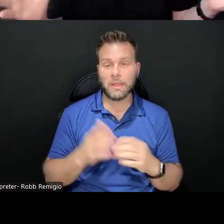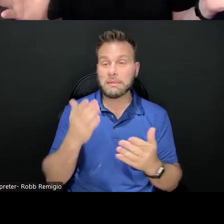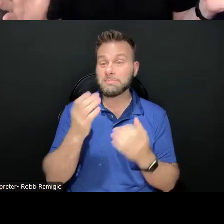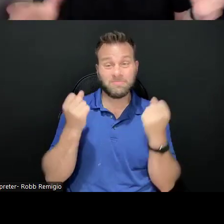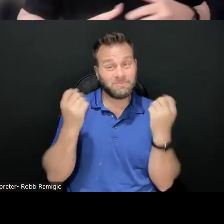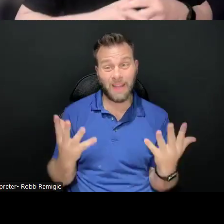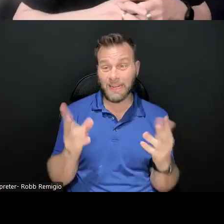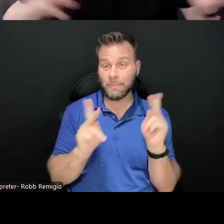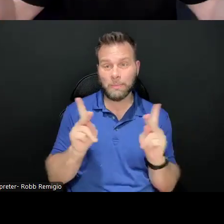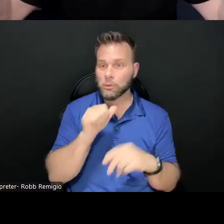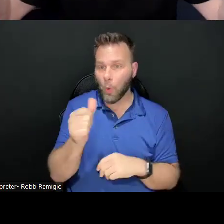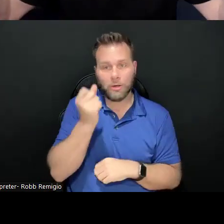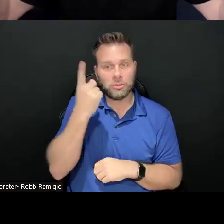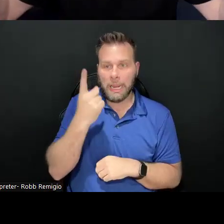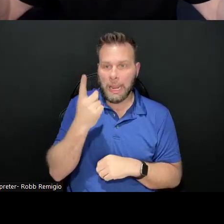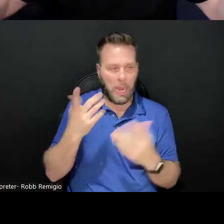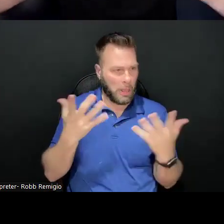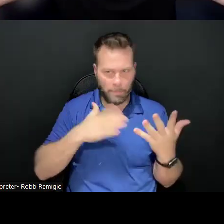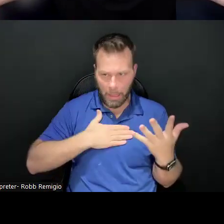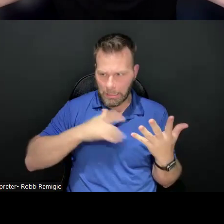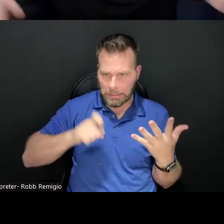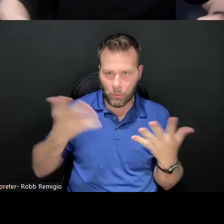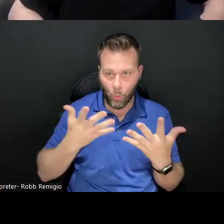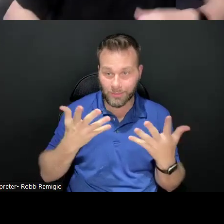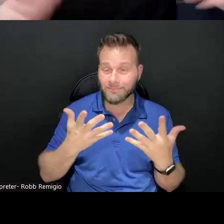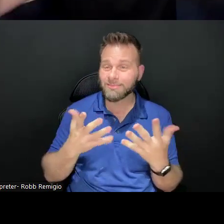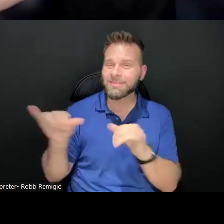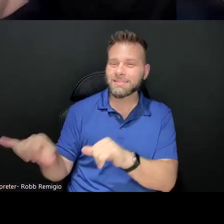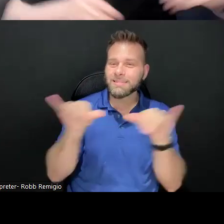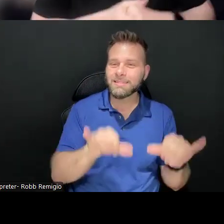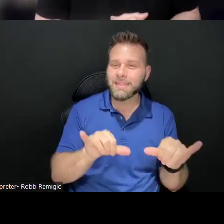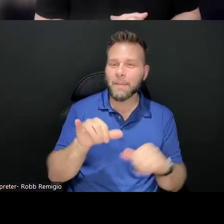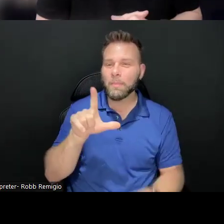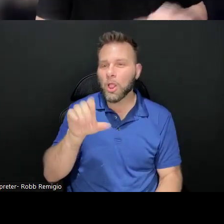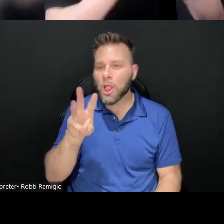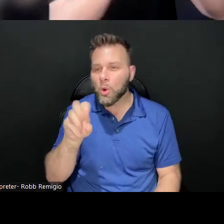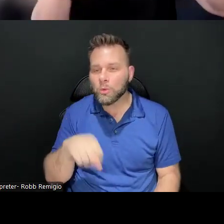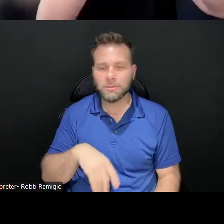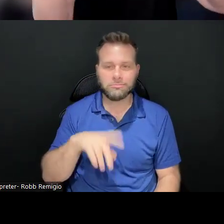This is because you don't generally walk into Home Depot and see all these specialized --